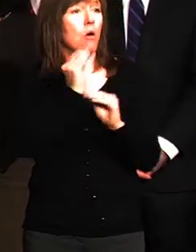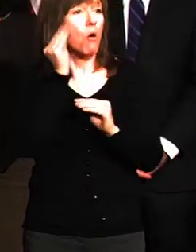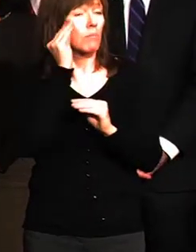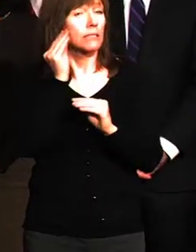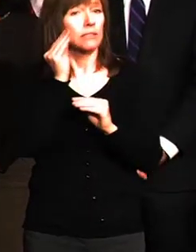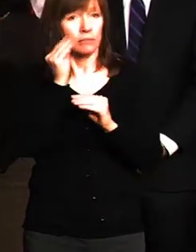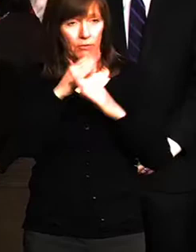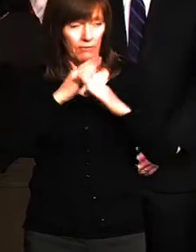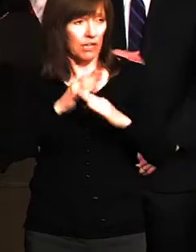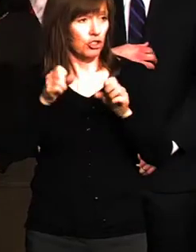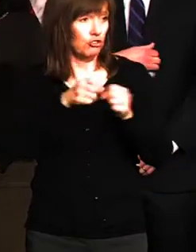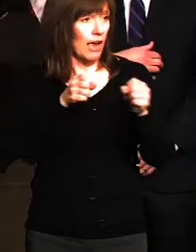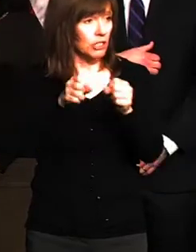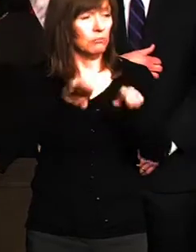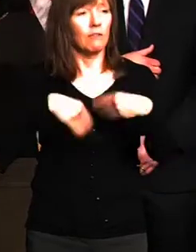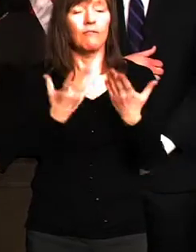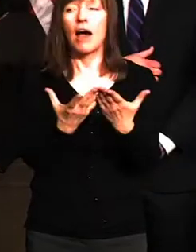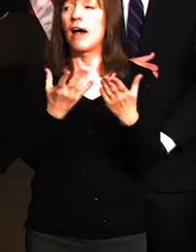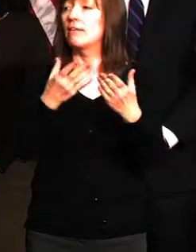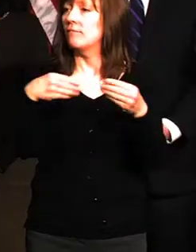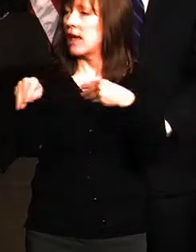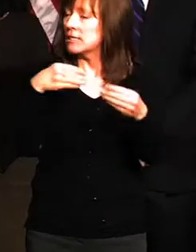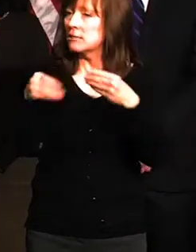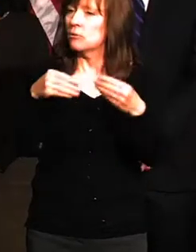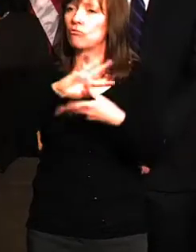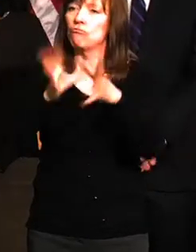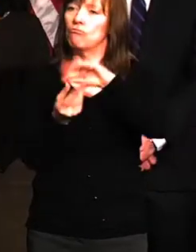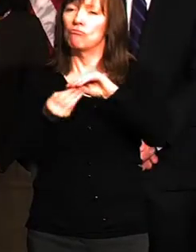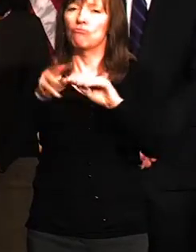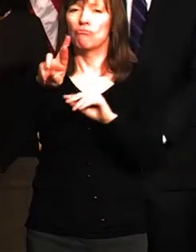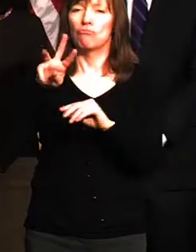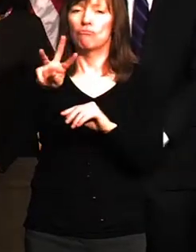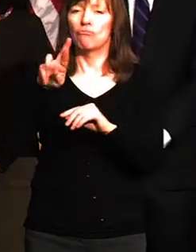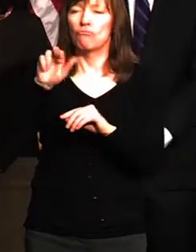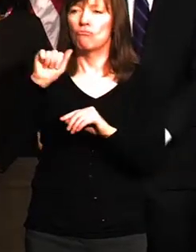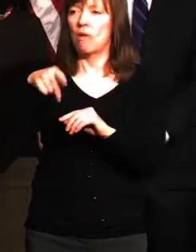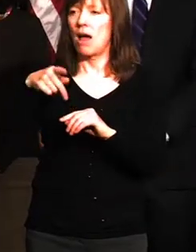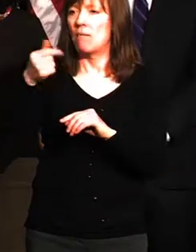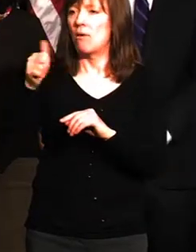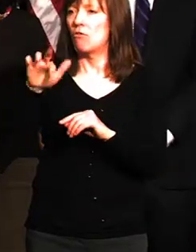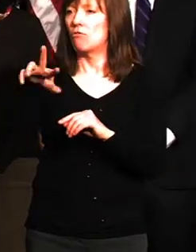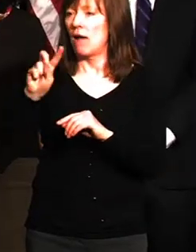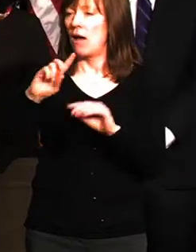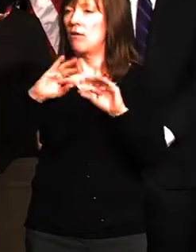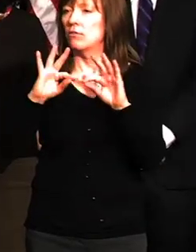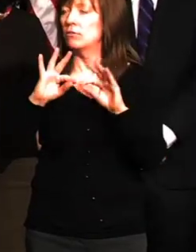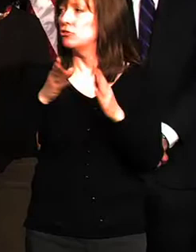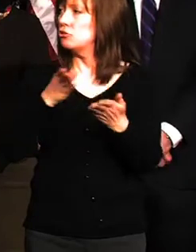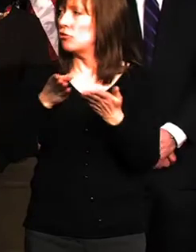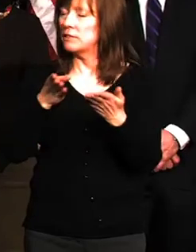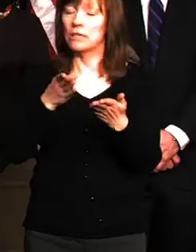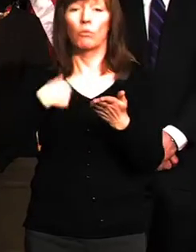flexible wraparound services to families at risk. We will provide not aggressive but assertive